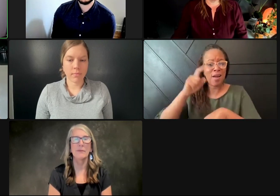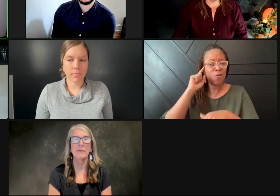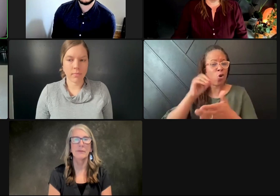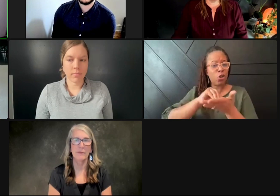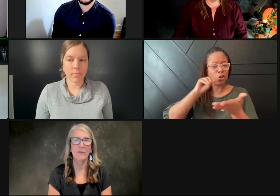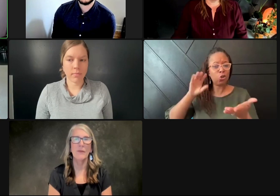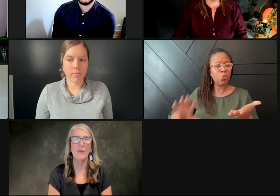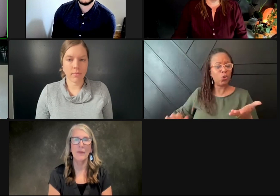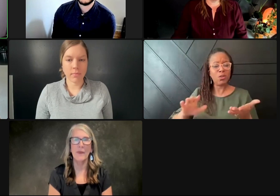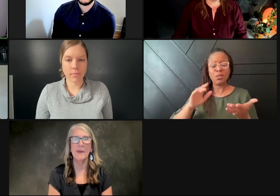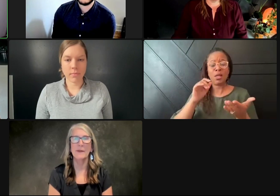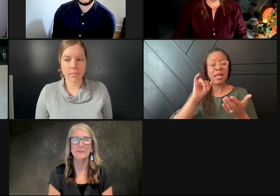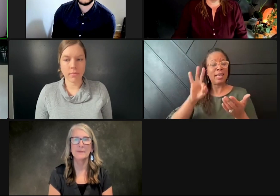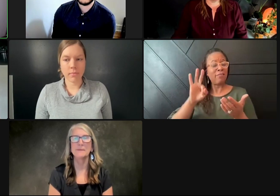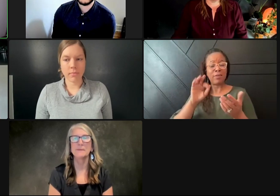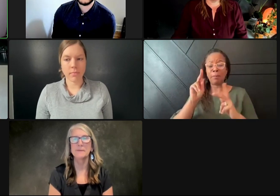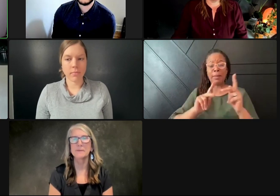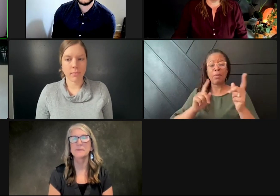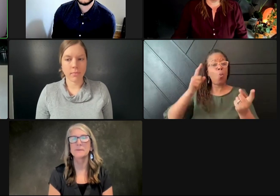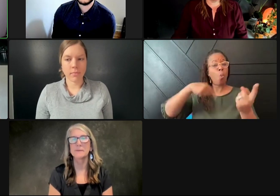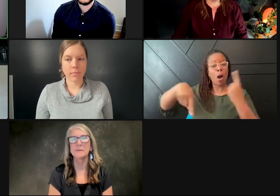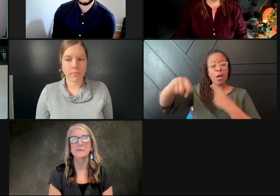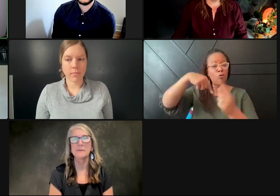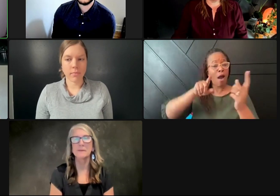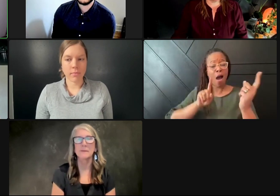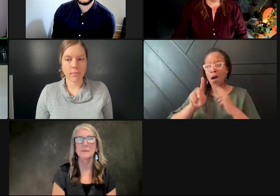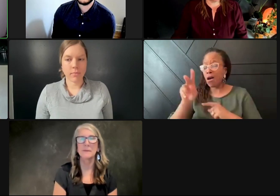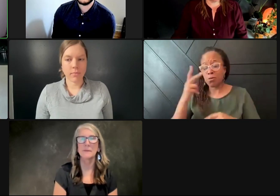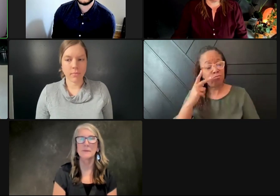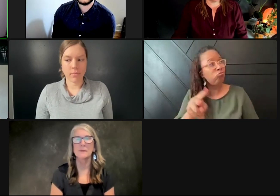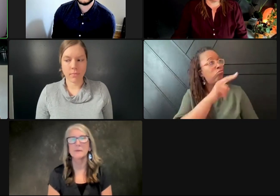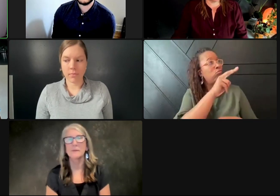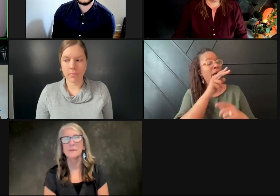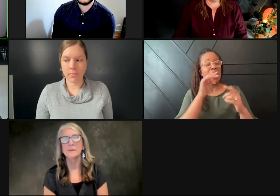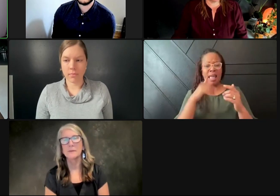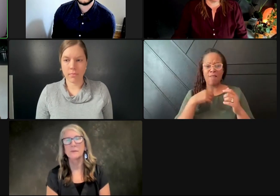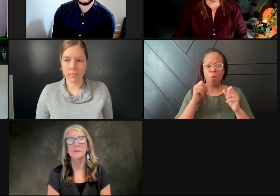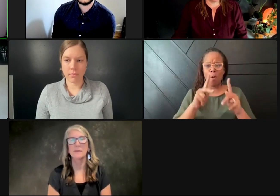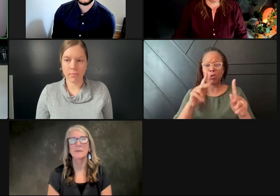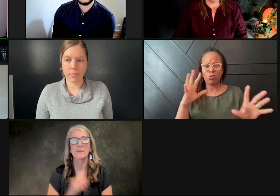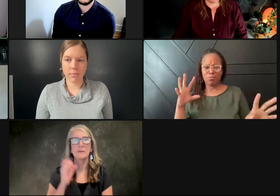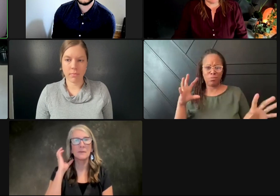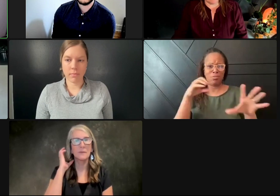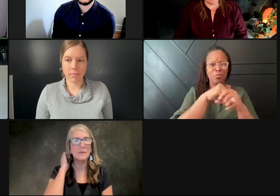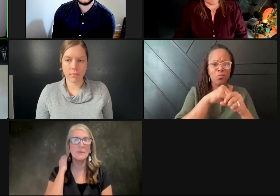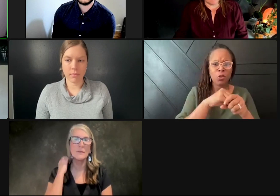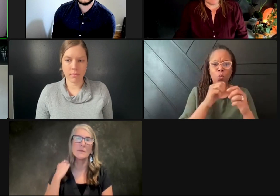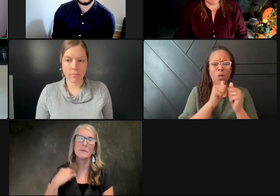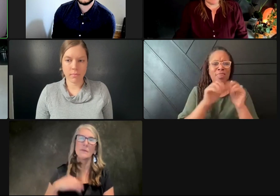the students for the college. The access should be there. So if any student, let's say, are walking by,